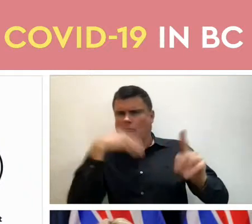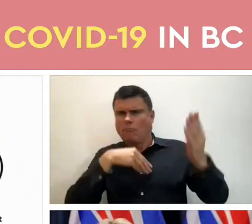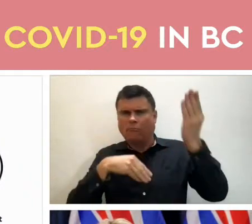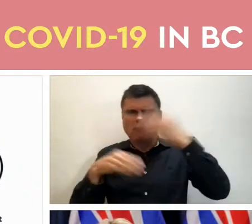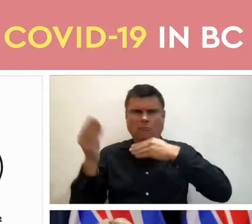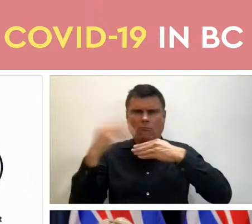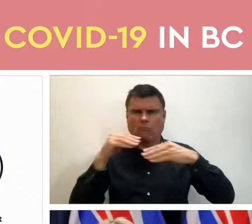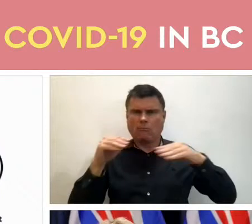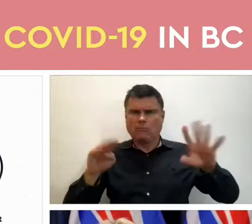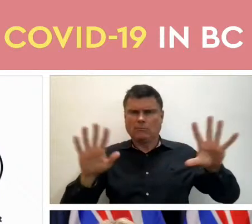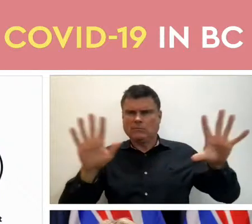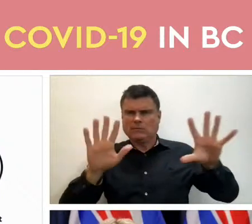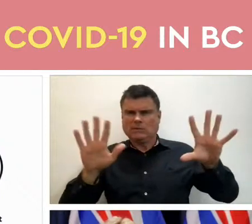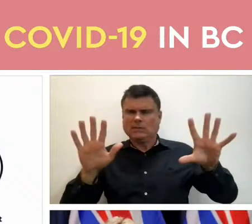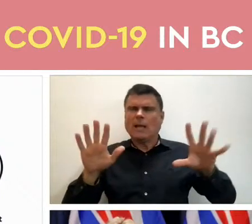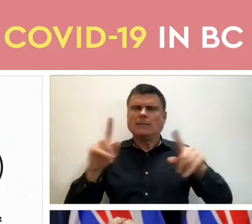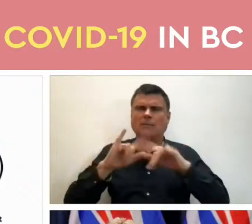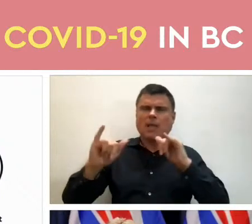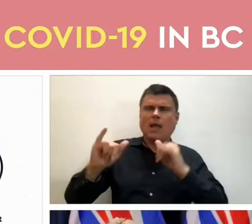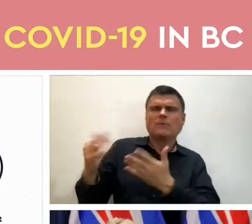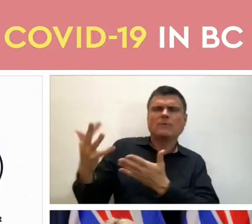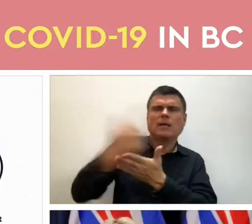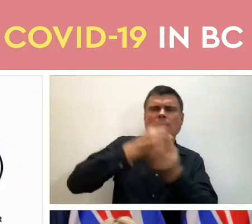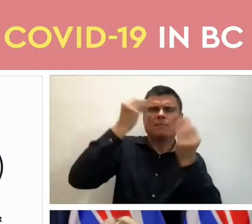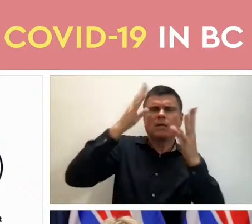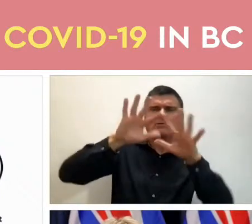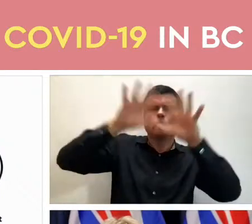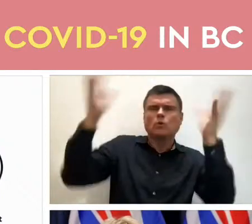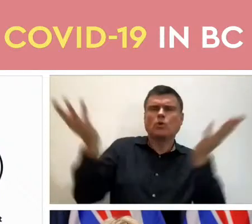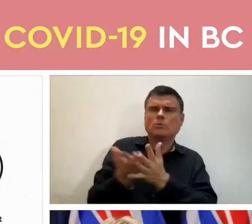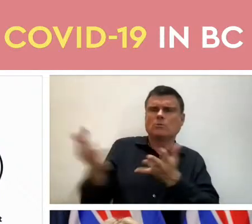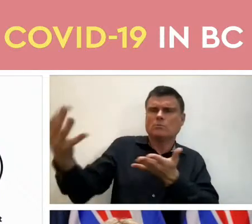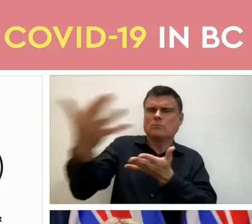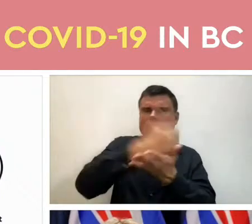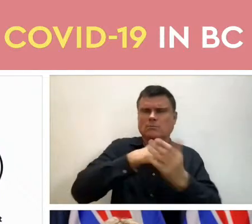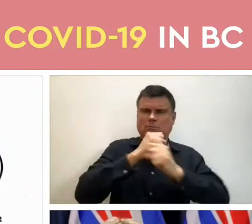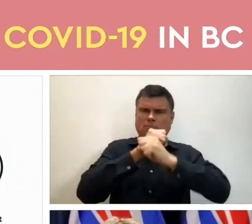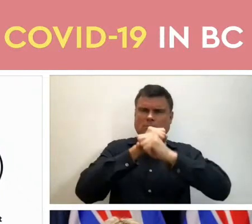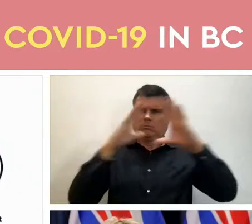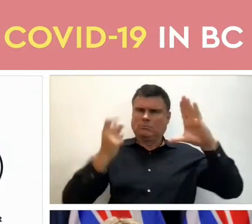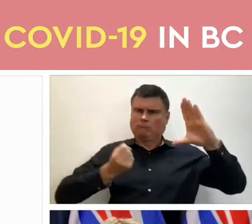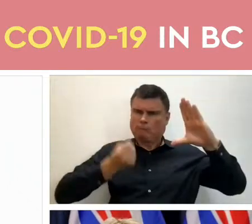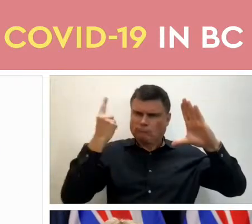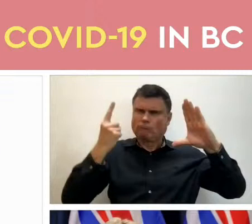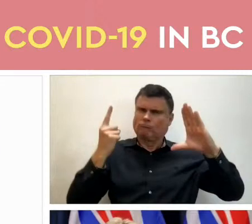our context in B.C. on our health care system and making sure that those resources are